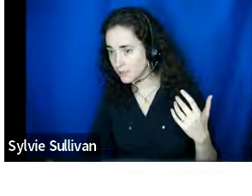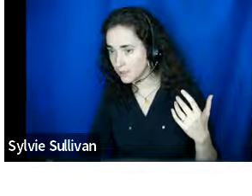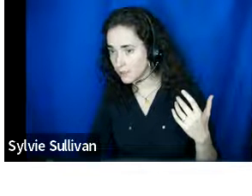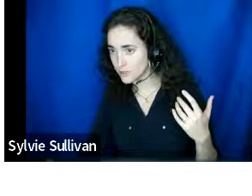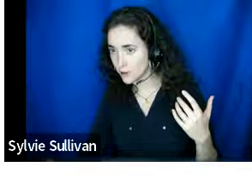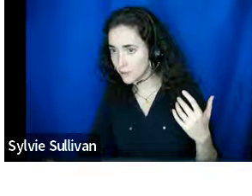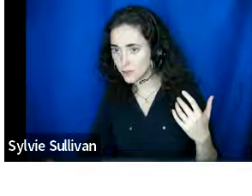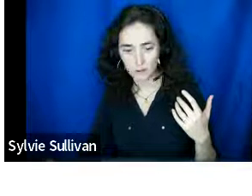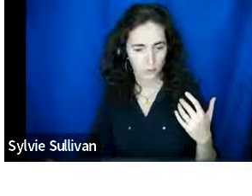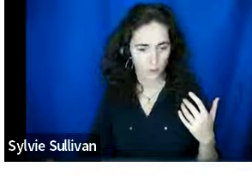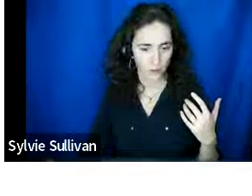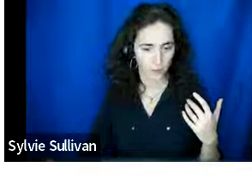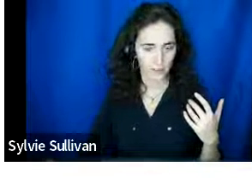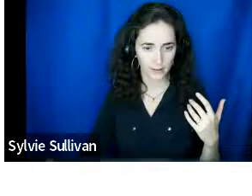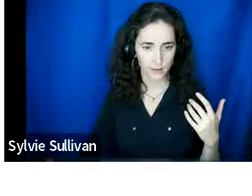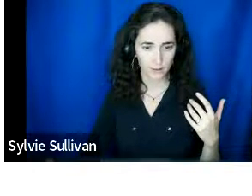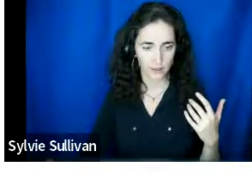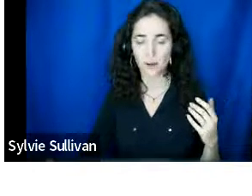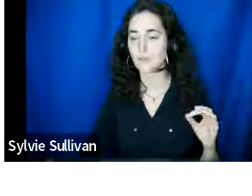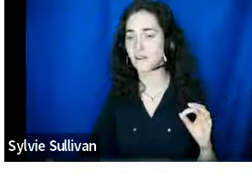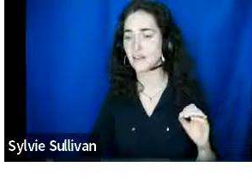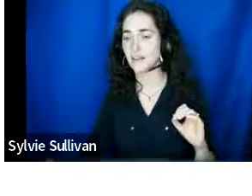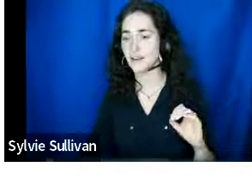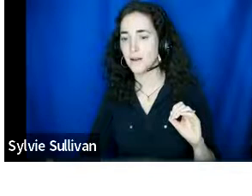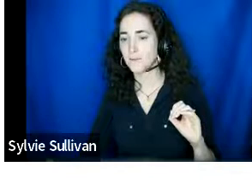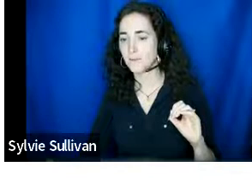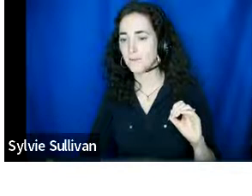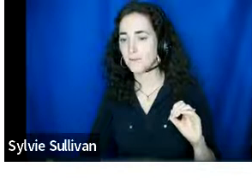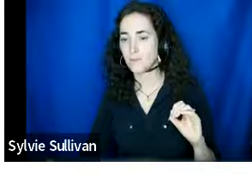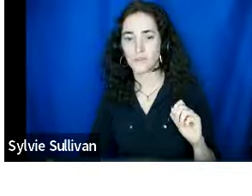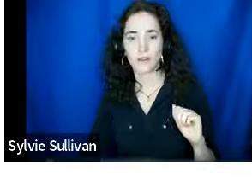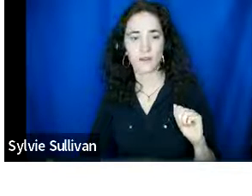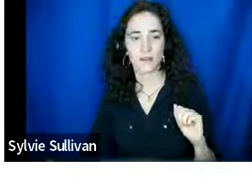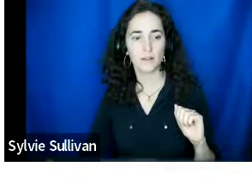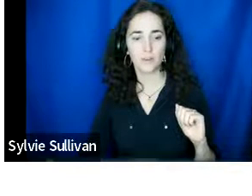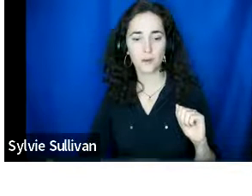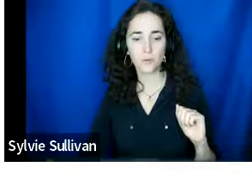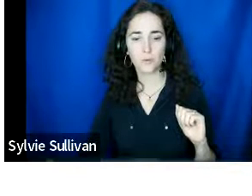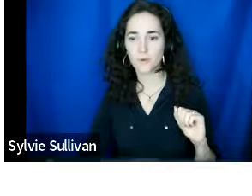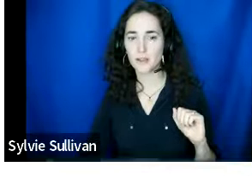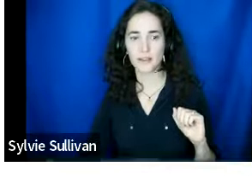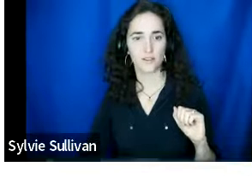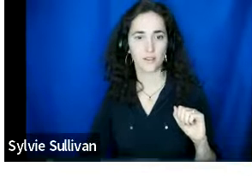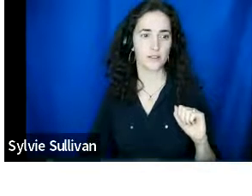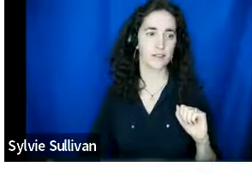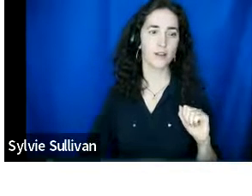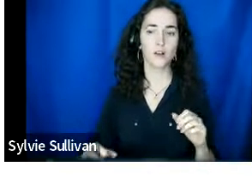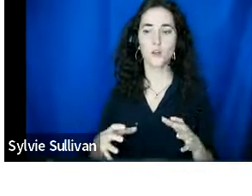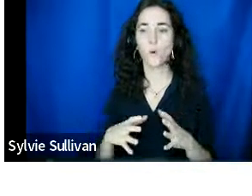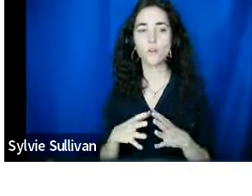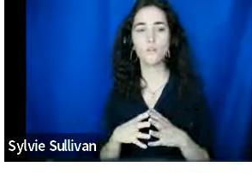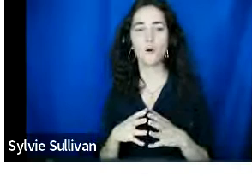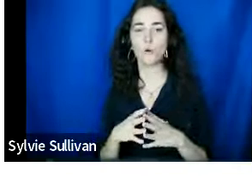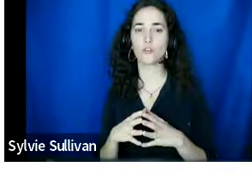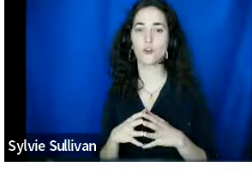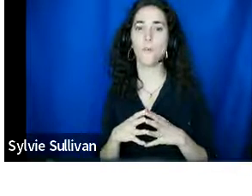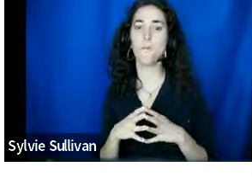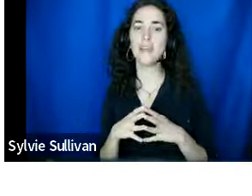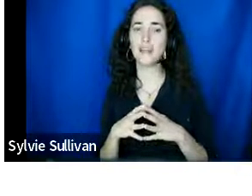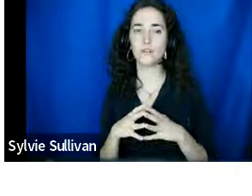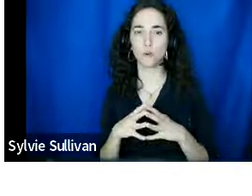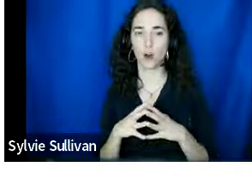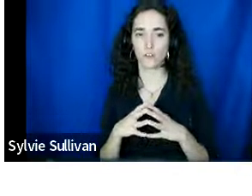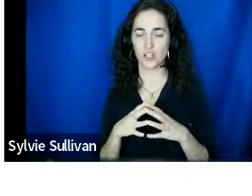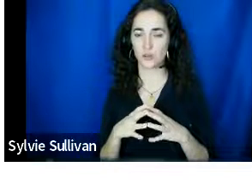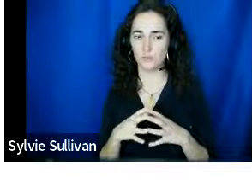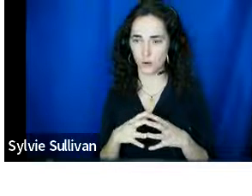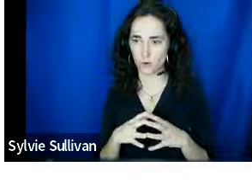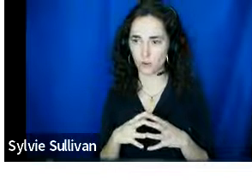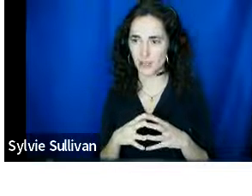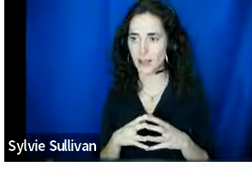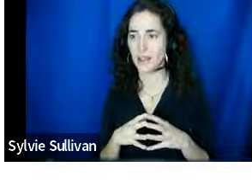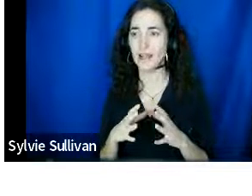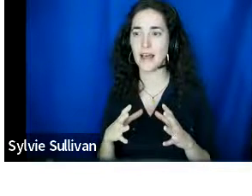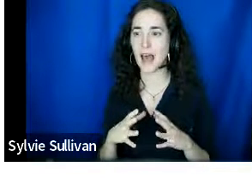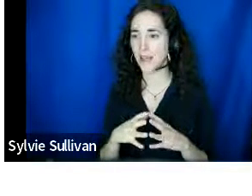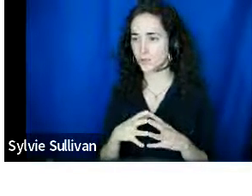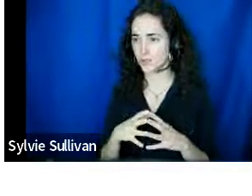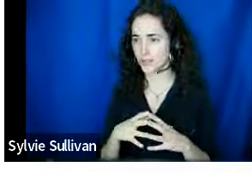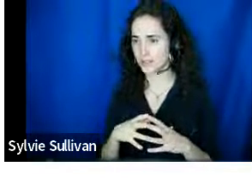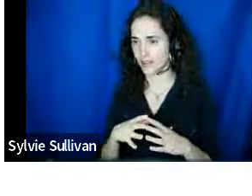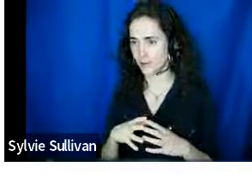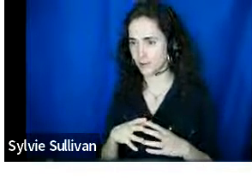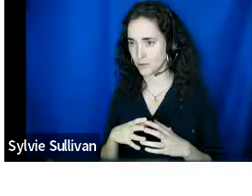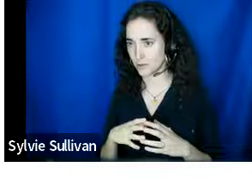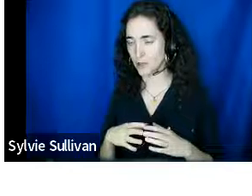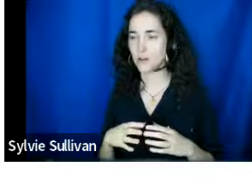Just a moment working on technical things. All right. The number 3 is this: you want to focus on meaningful conversation first and accuracy second.